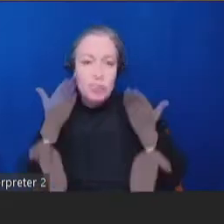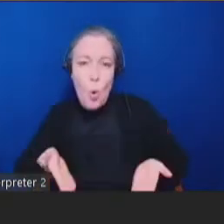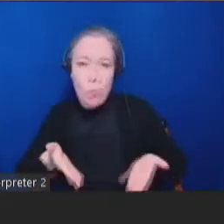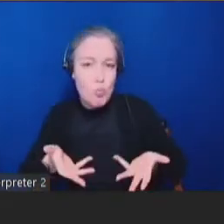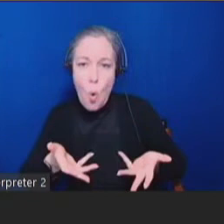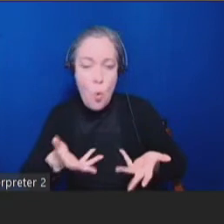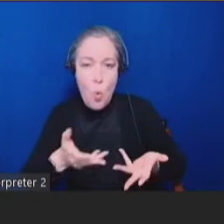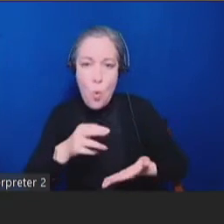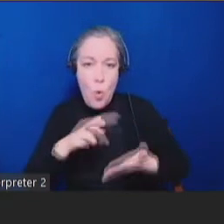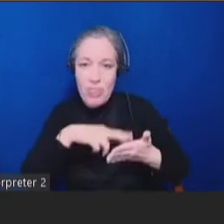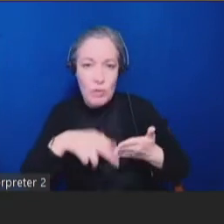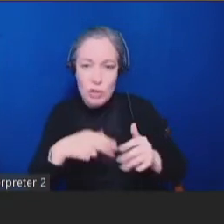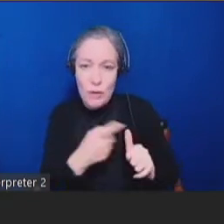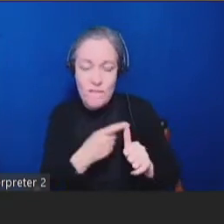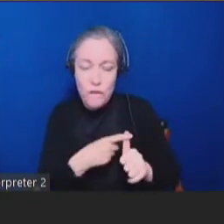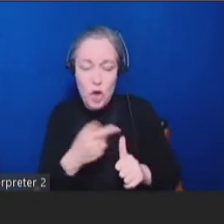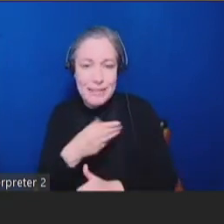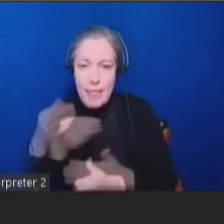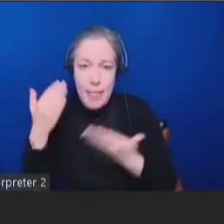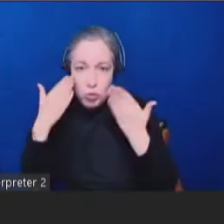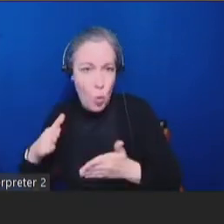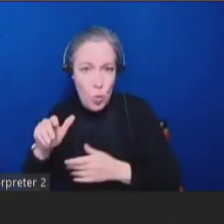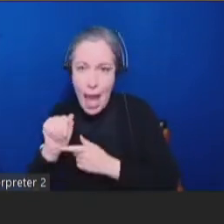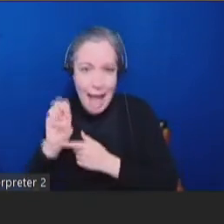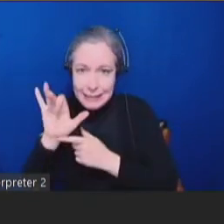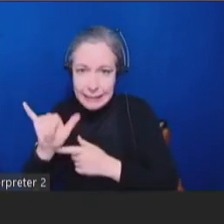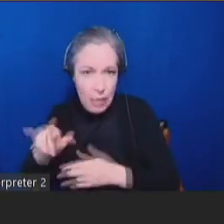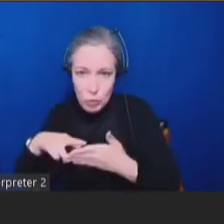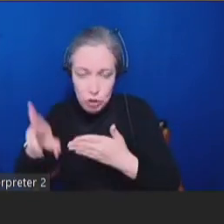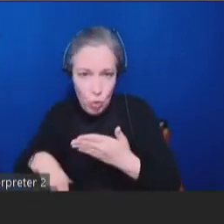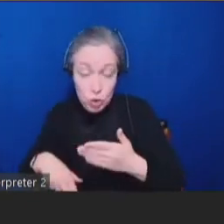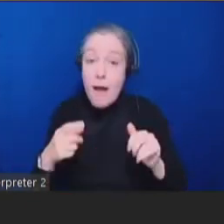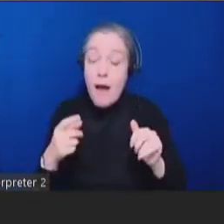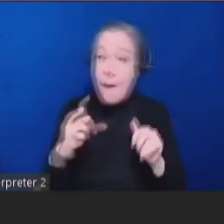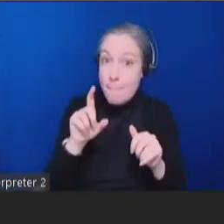you have to be a responder. You have to have a positive primary and a positive confirmatory.